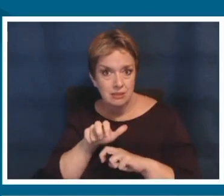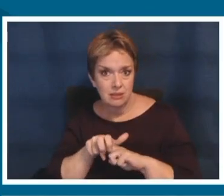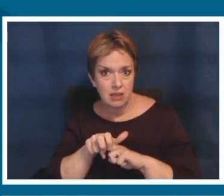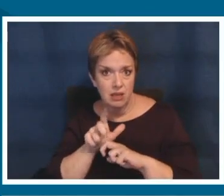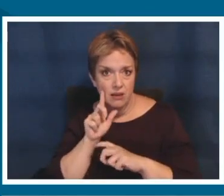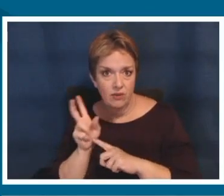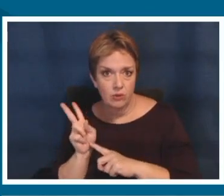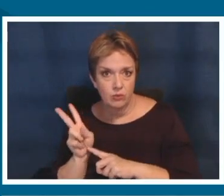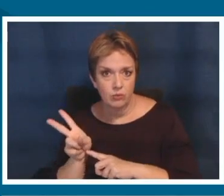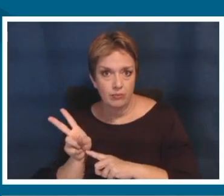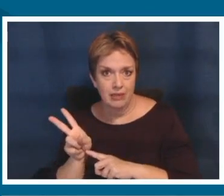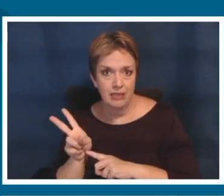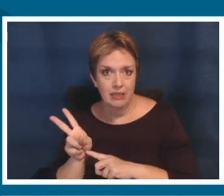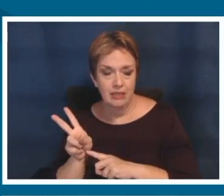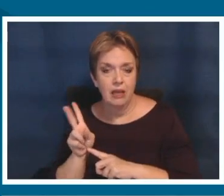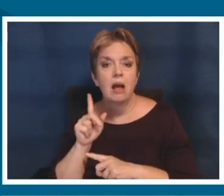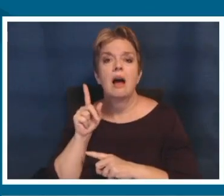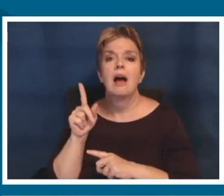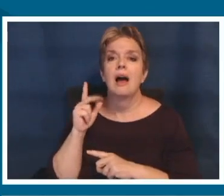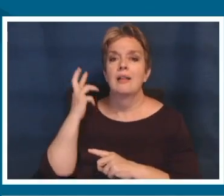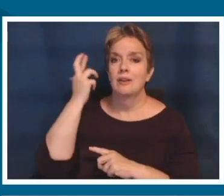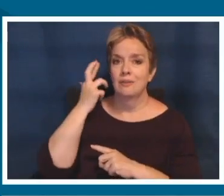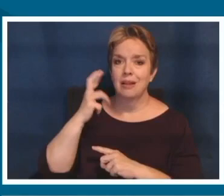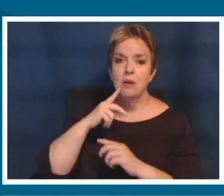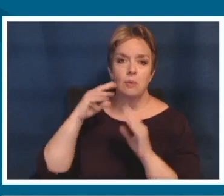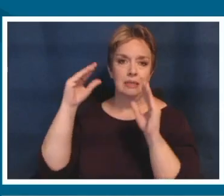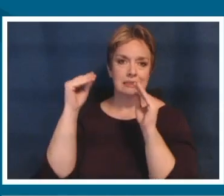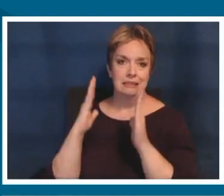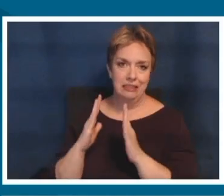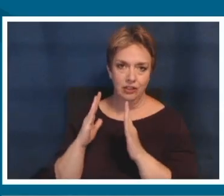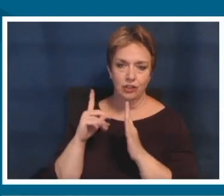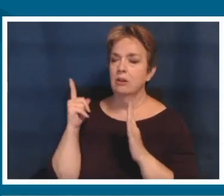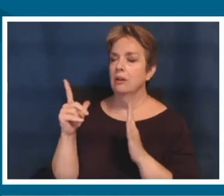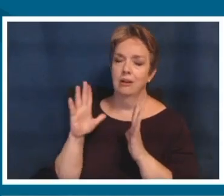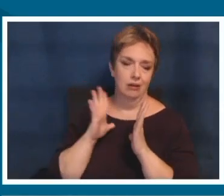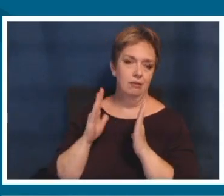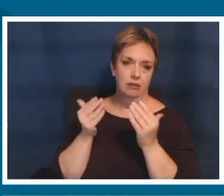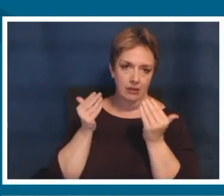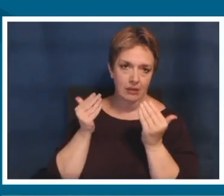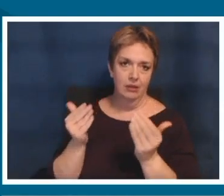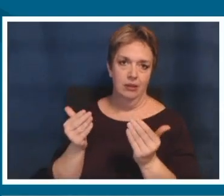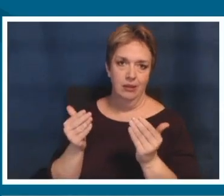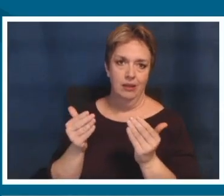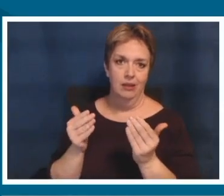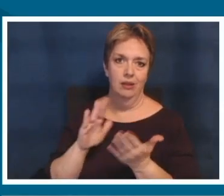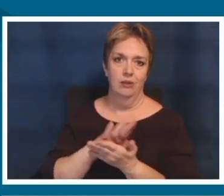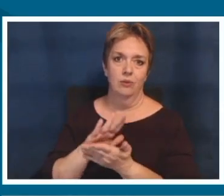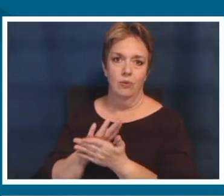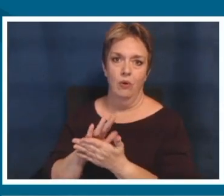but then they found out it was a teacher and resumed class